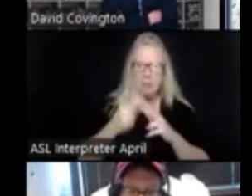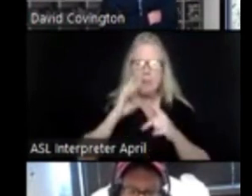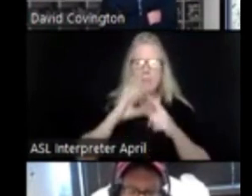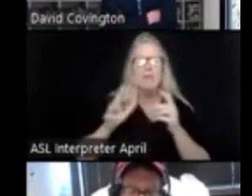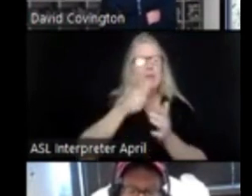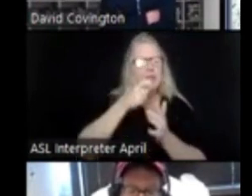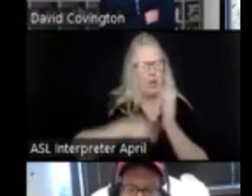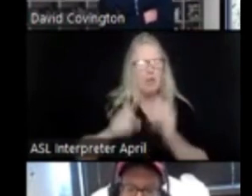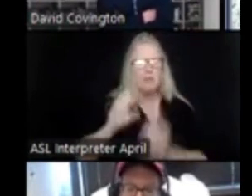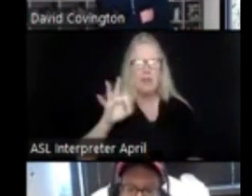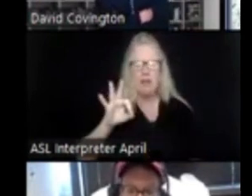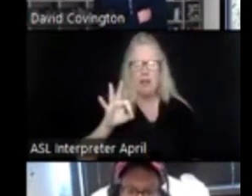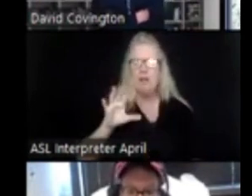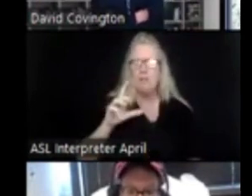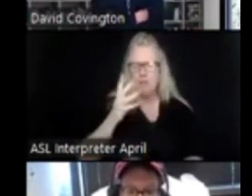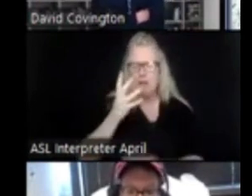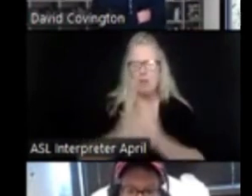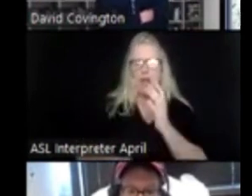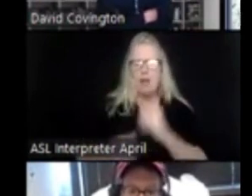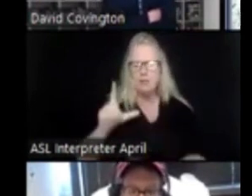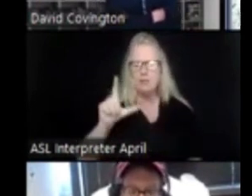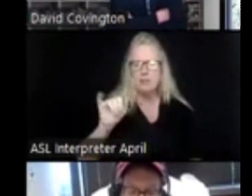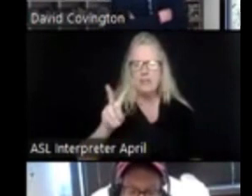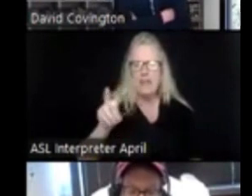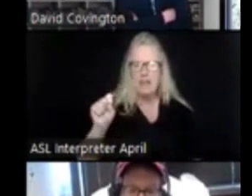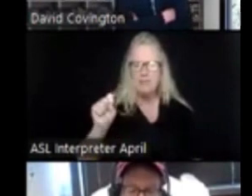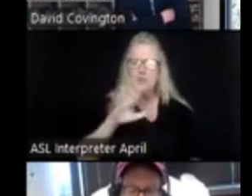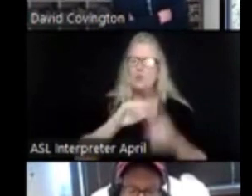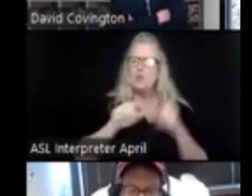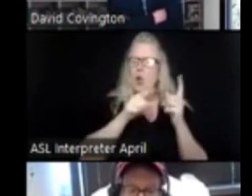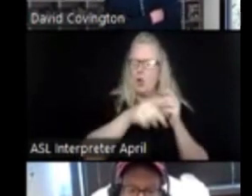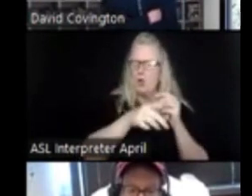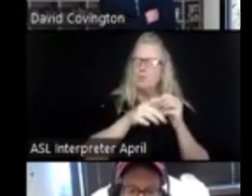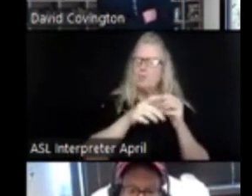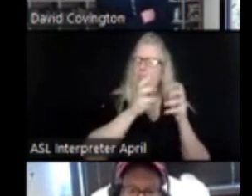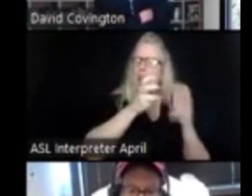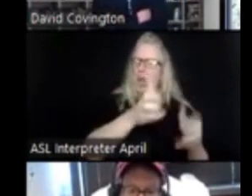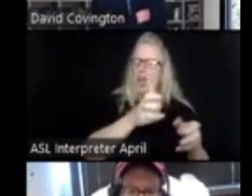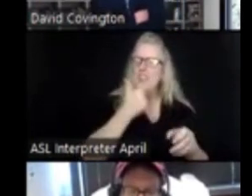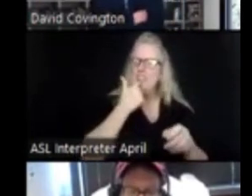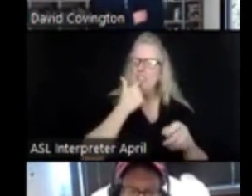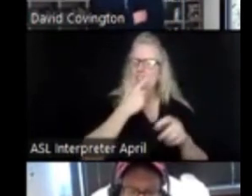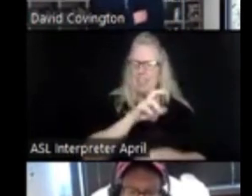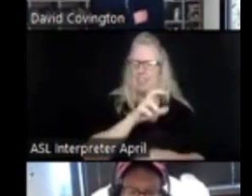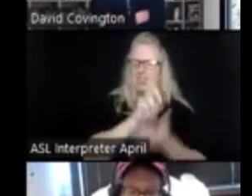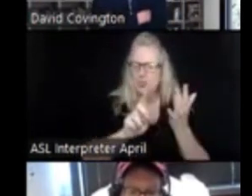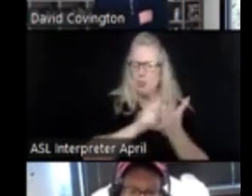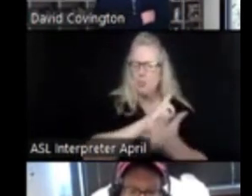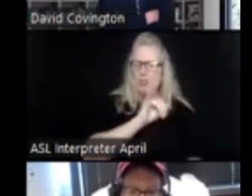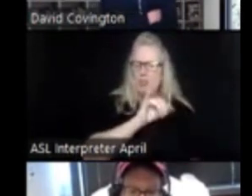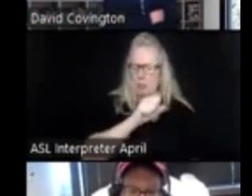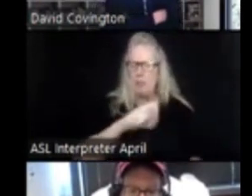SO THE AUDIENCE GOES WITH DISCRIMINATION.